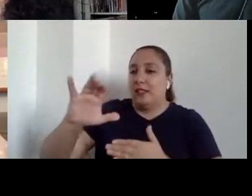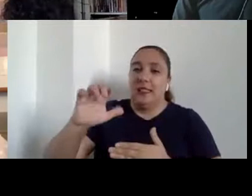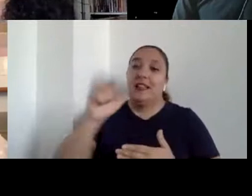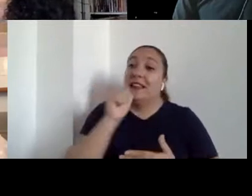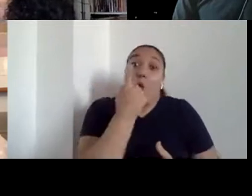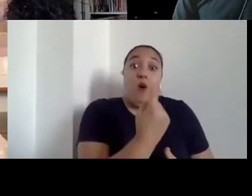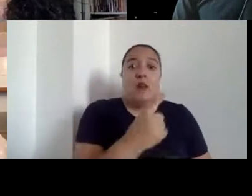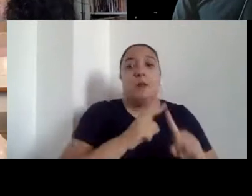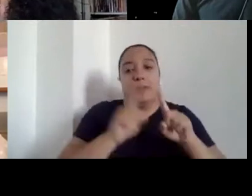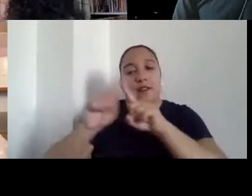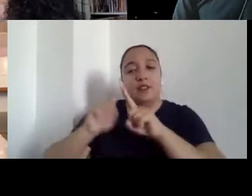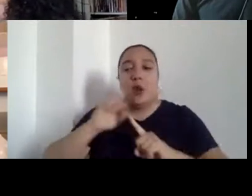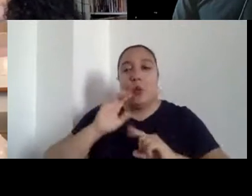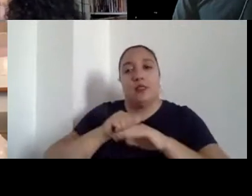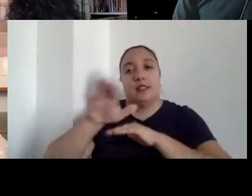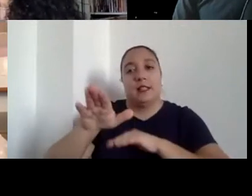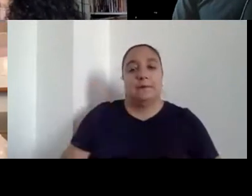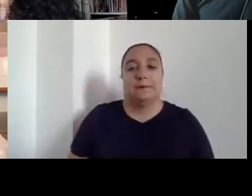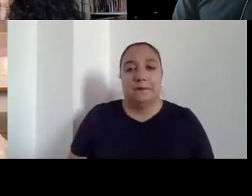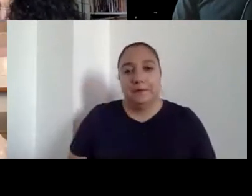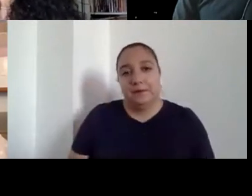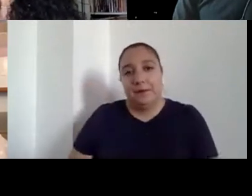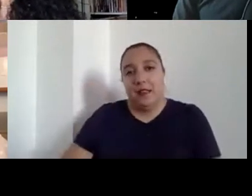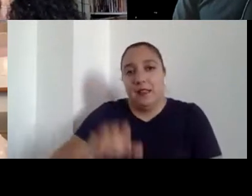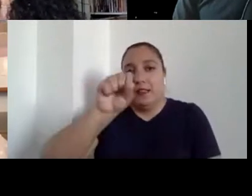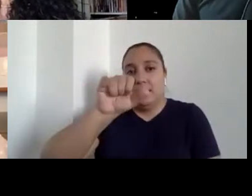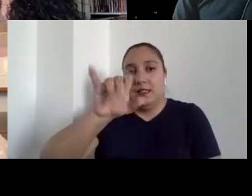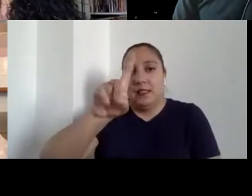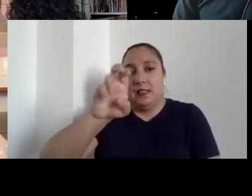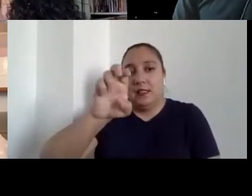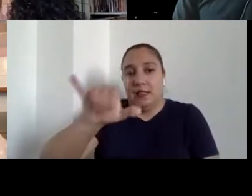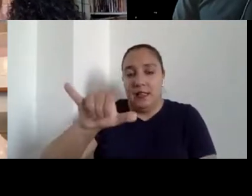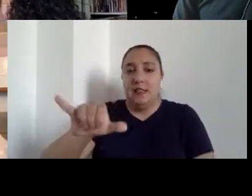Thank you, Gabri. For myself, I want to shout you out to